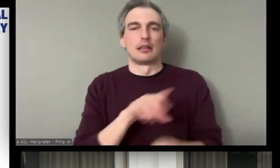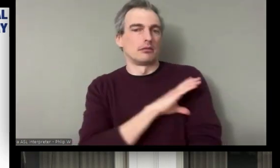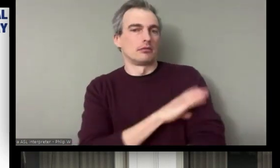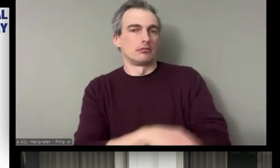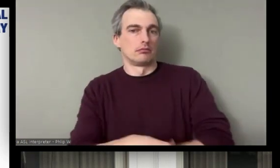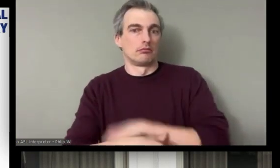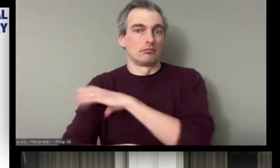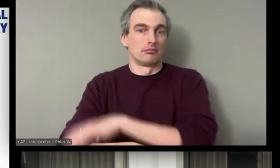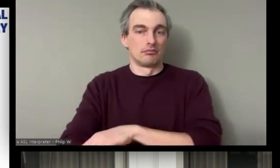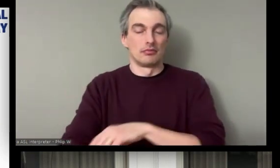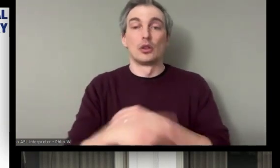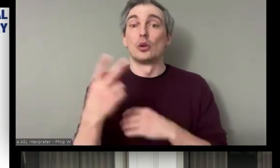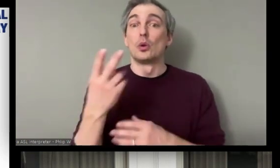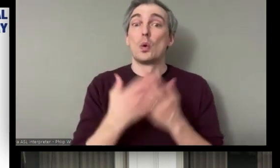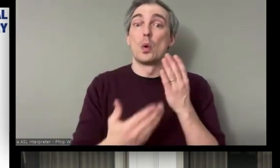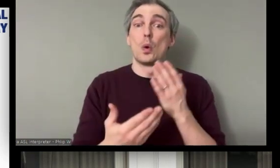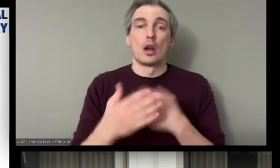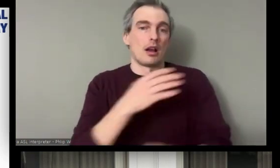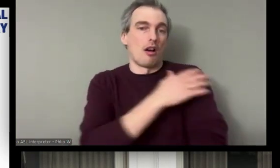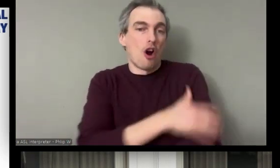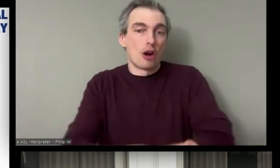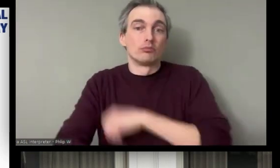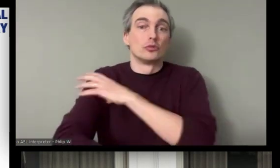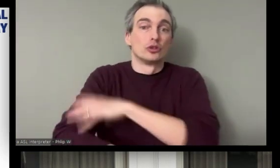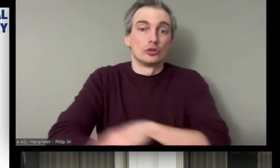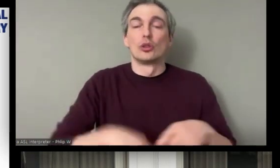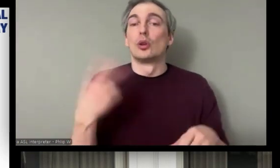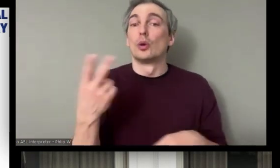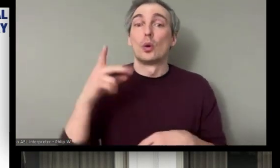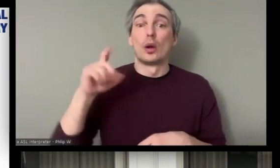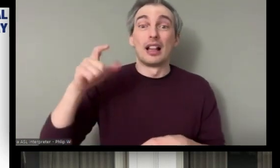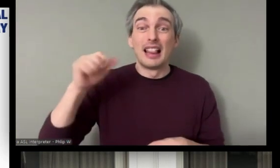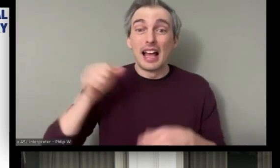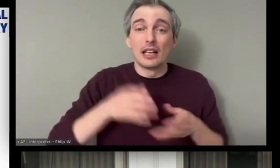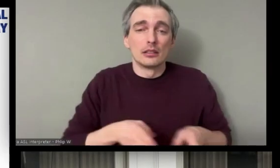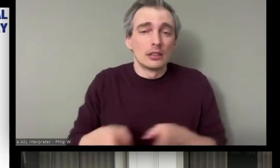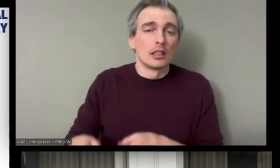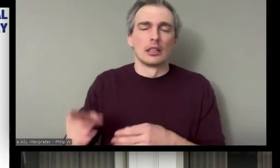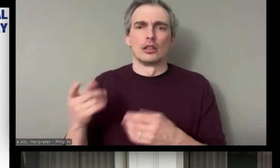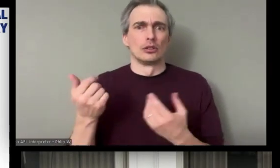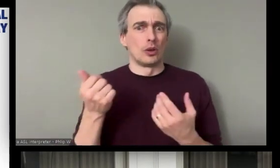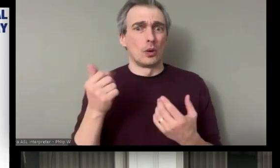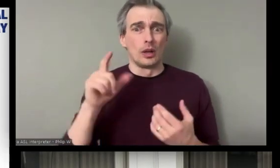So limb differences, amputees, these are things -- assistive tools like the